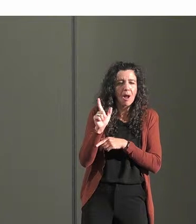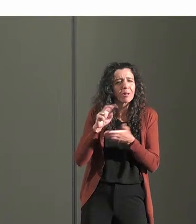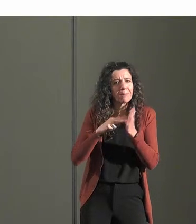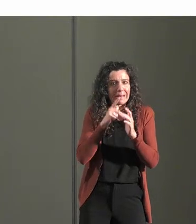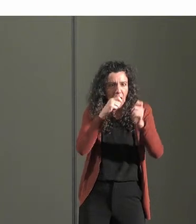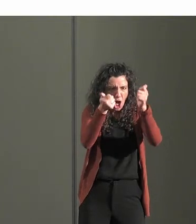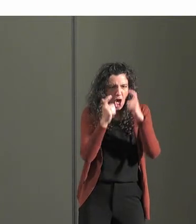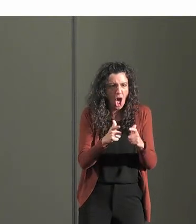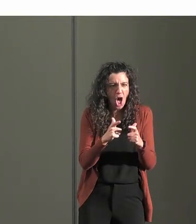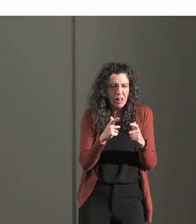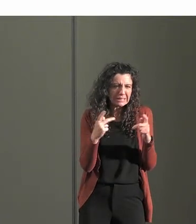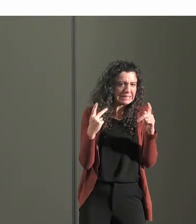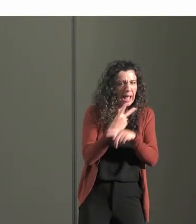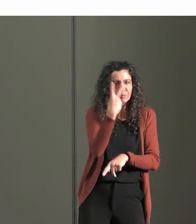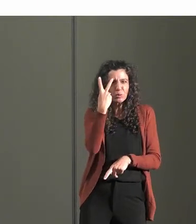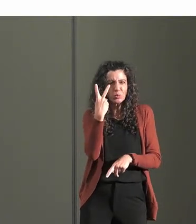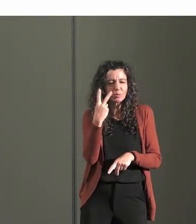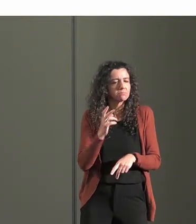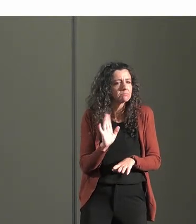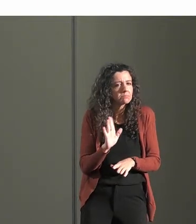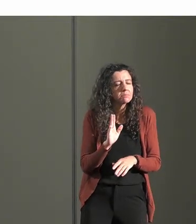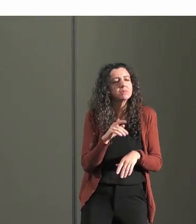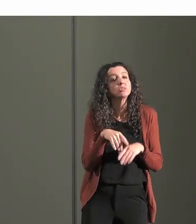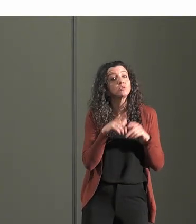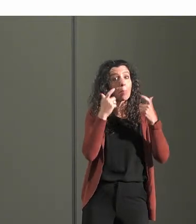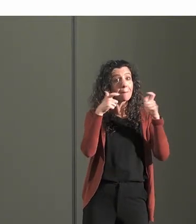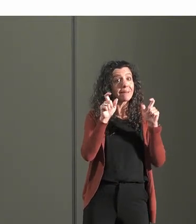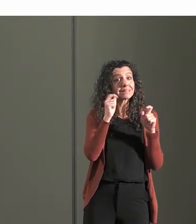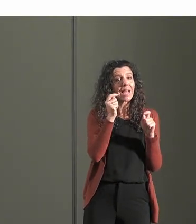tuned it be non-linear model not everything is applied at